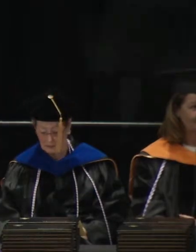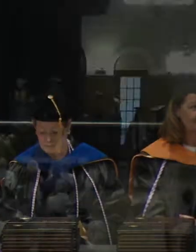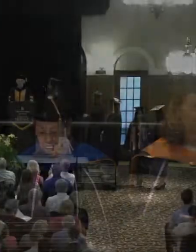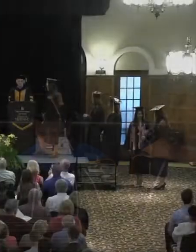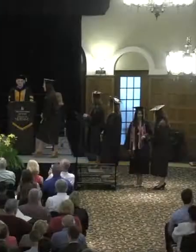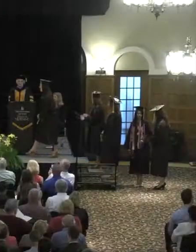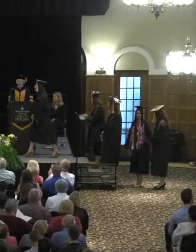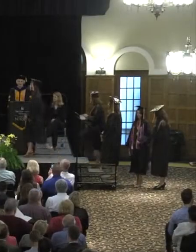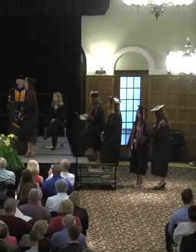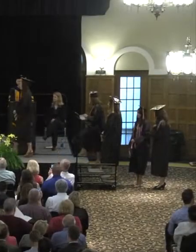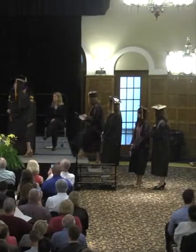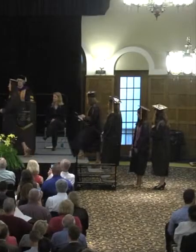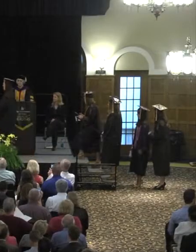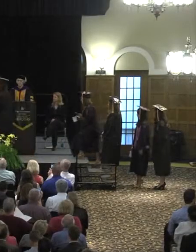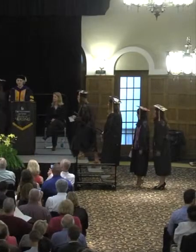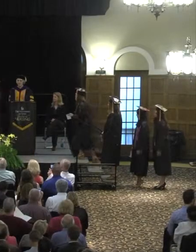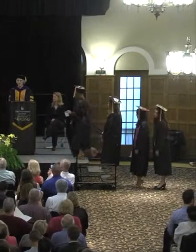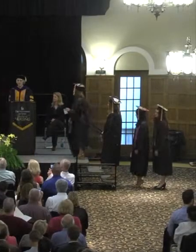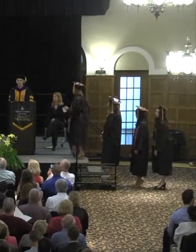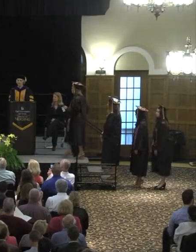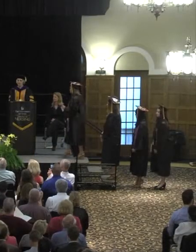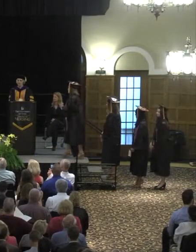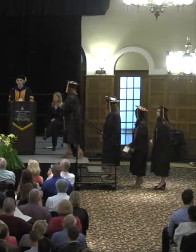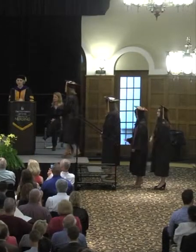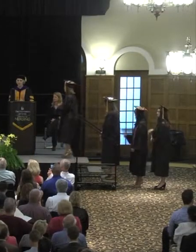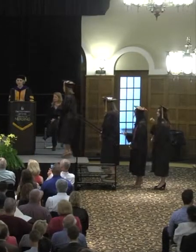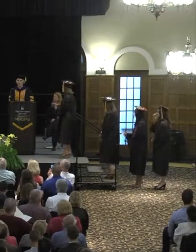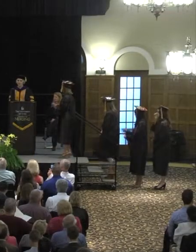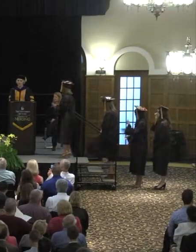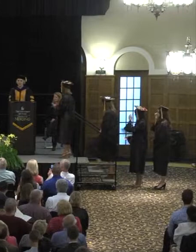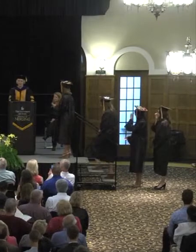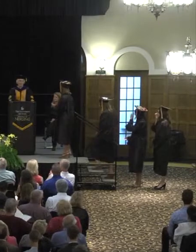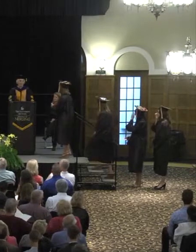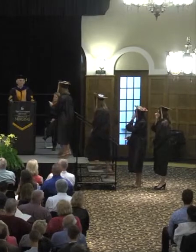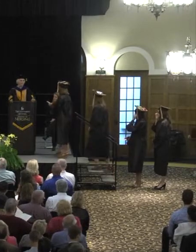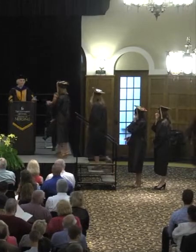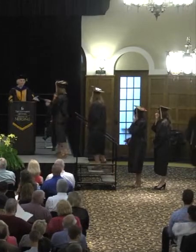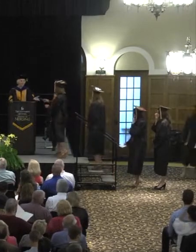Caroline Schneider, BSN, Bachelor of Science in Nursing.